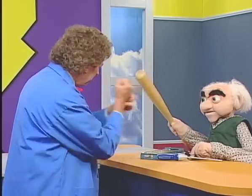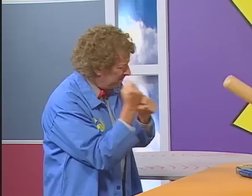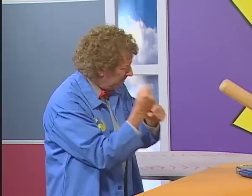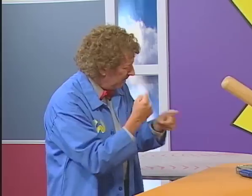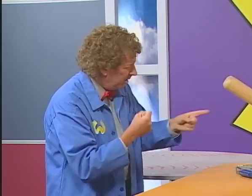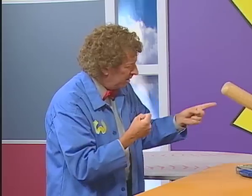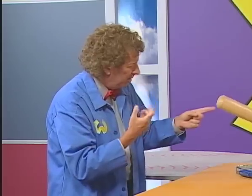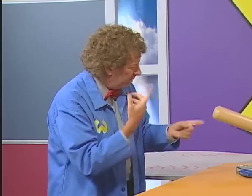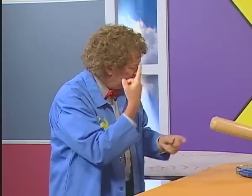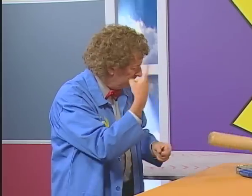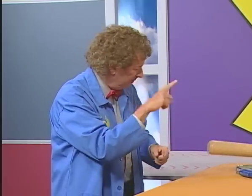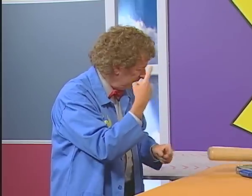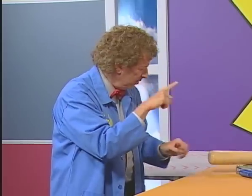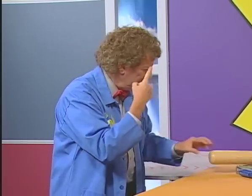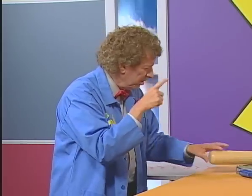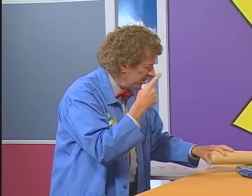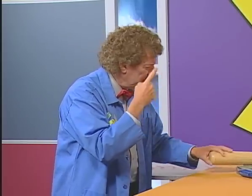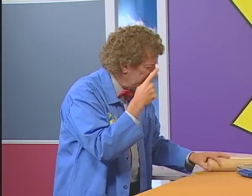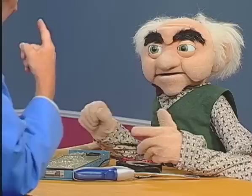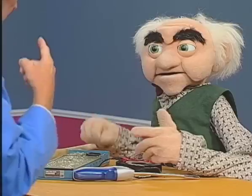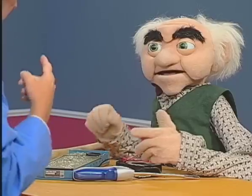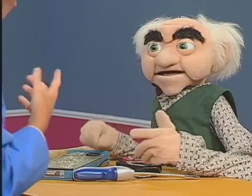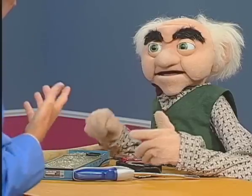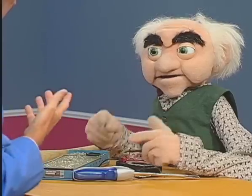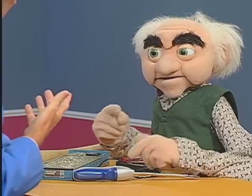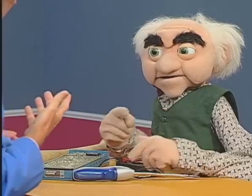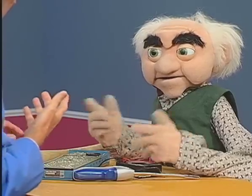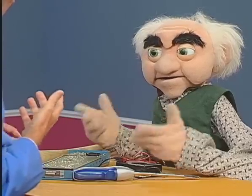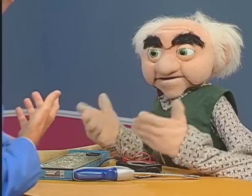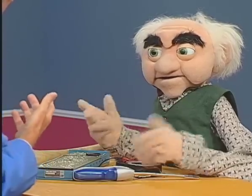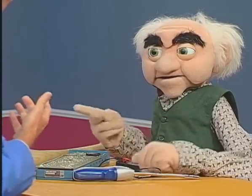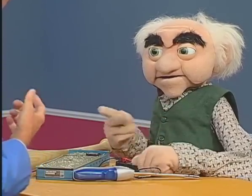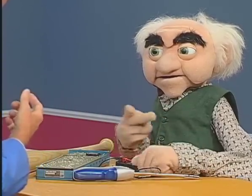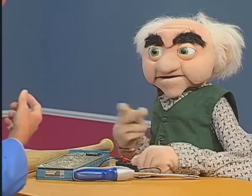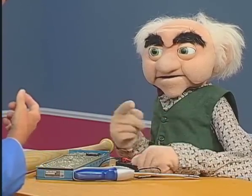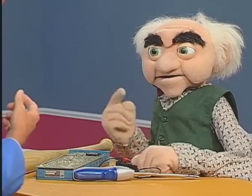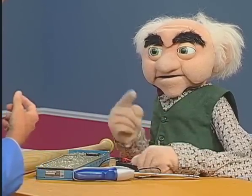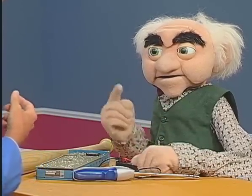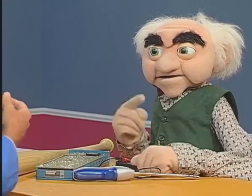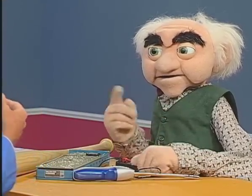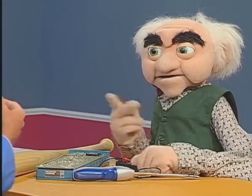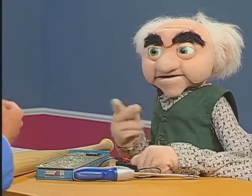A BASEBALL BAT? WHAT WOULD I NEED THAT FOR? UH, WELL MAYBE WITH THOSE TWO,